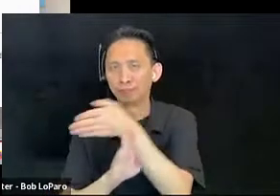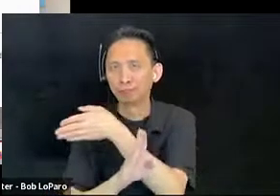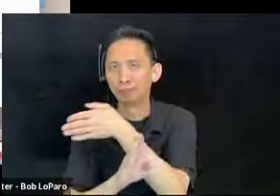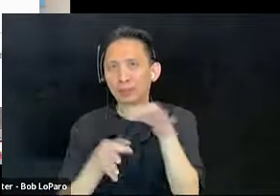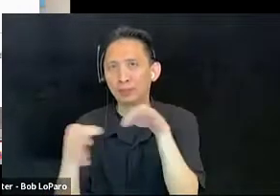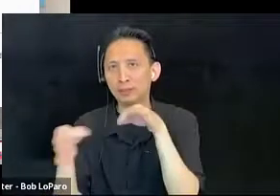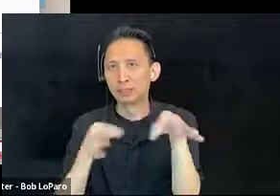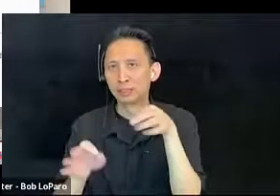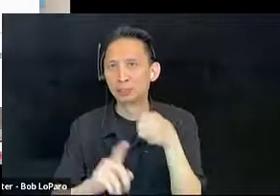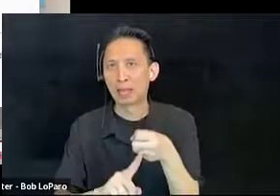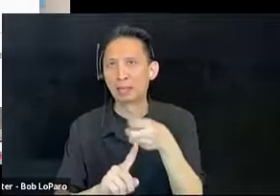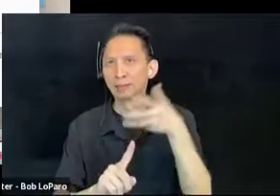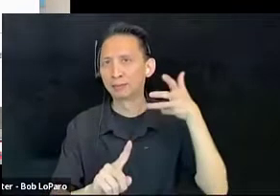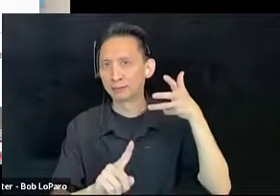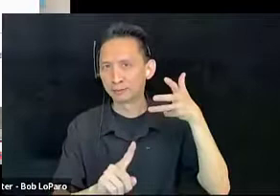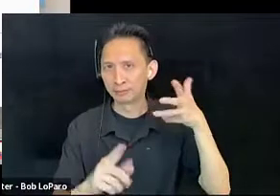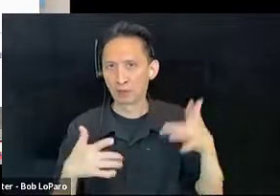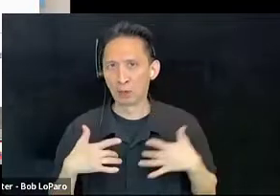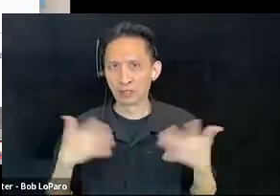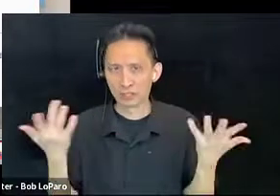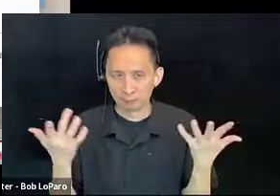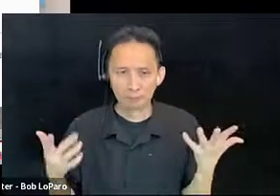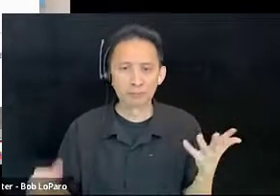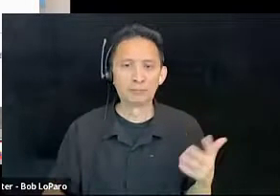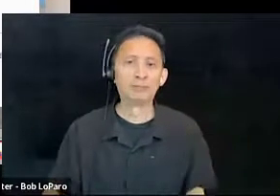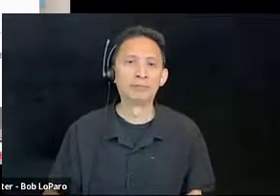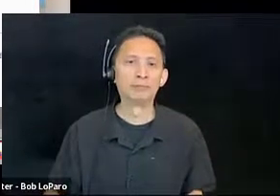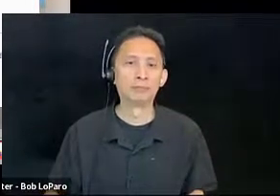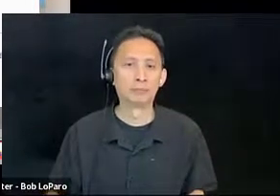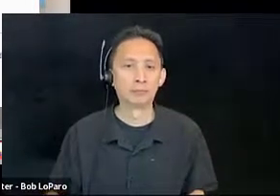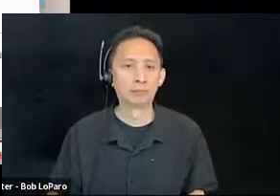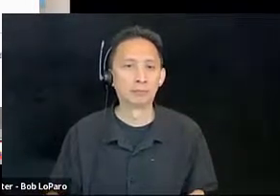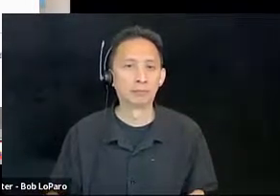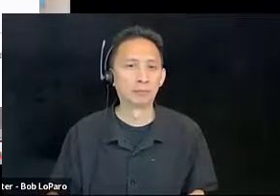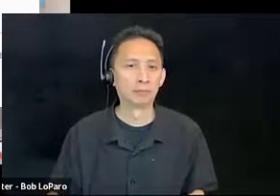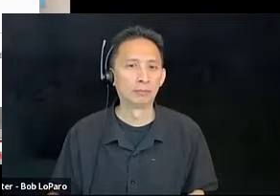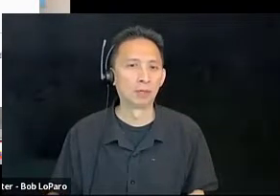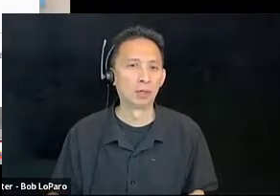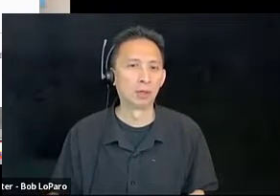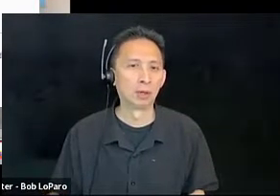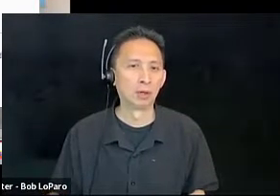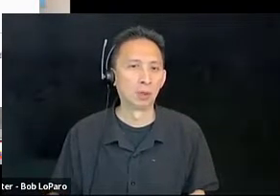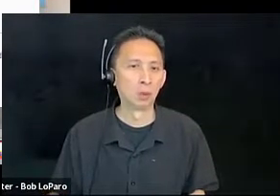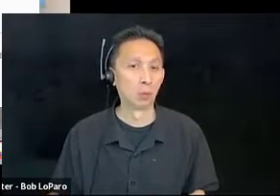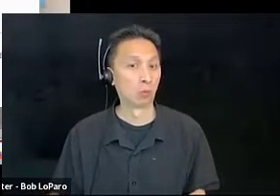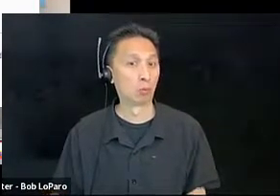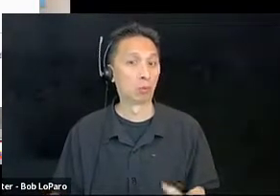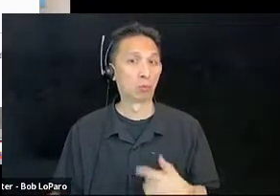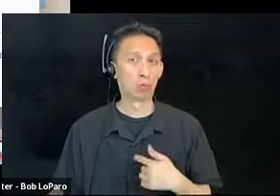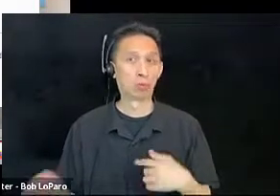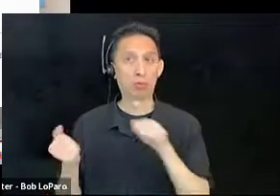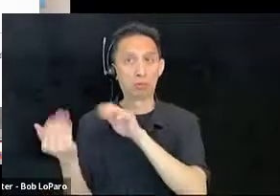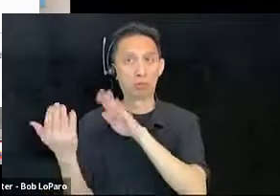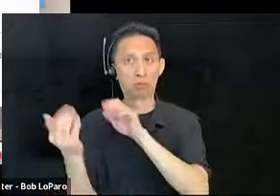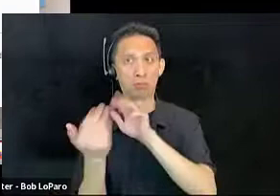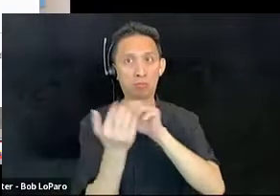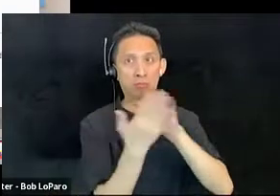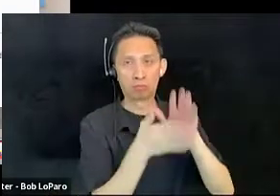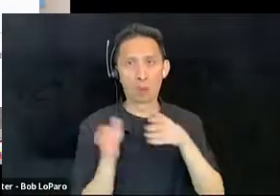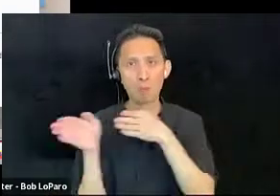All this is kind of background. Modalities of AAC, I'm gonna zoom in a little bit for you. Okay. The communication matrix